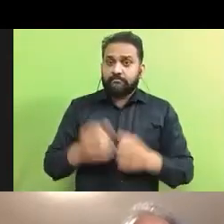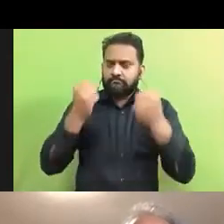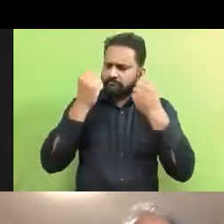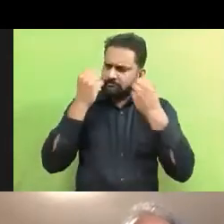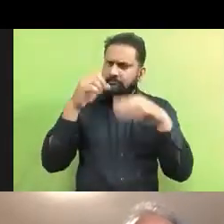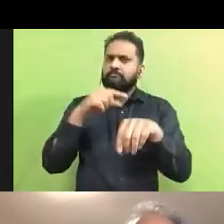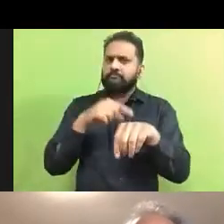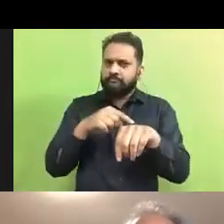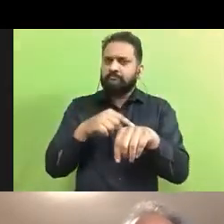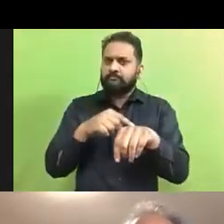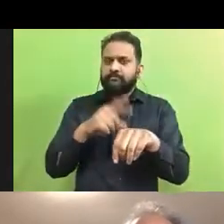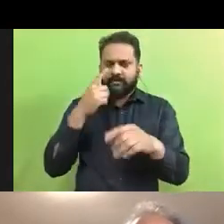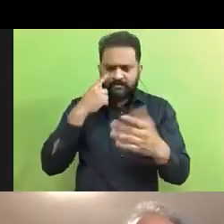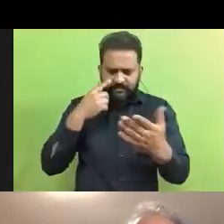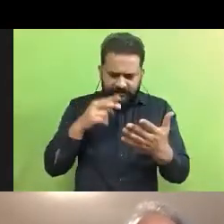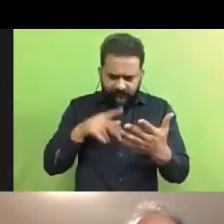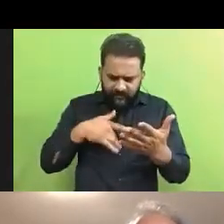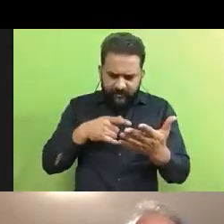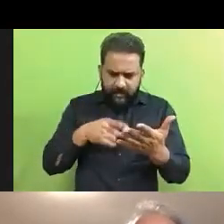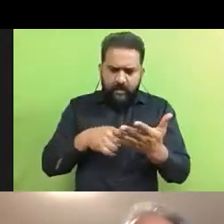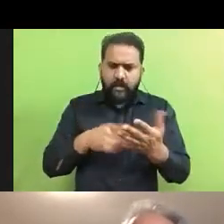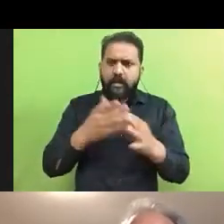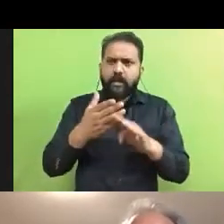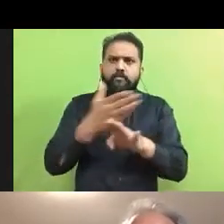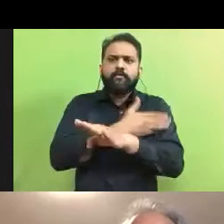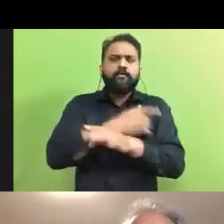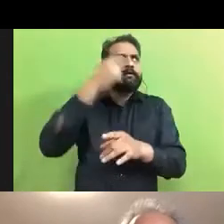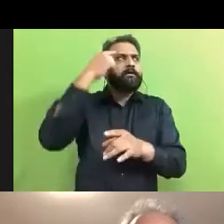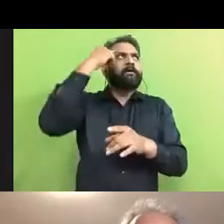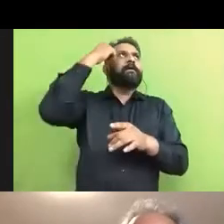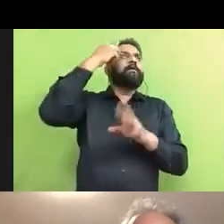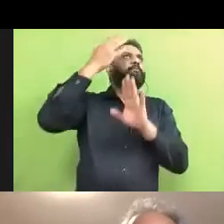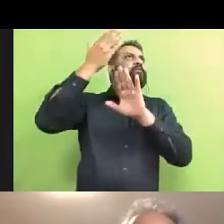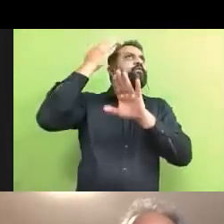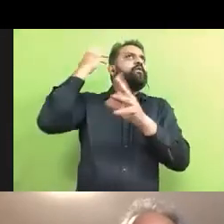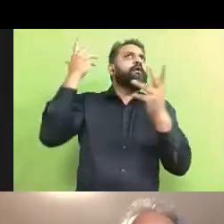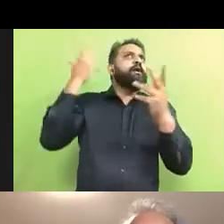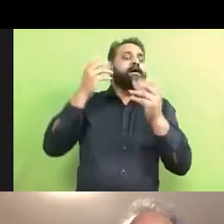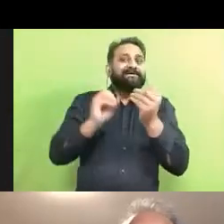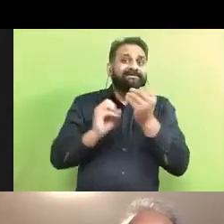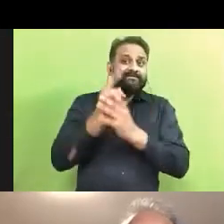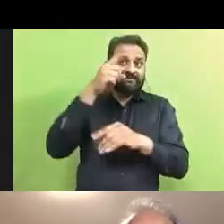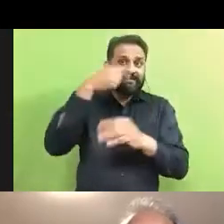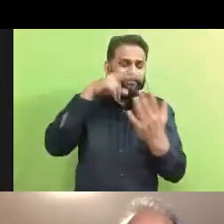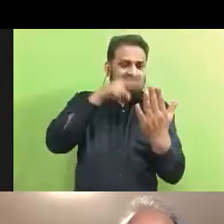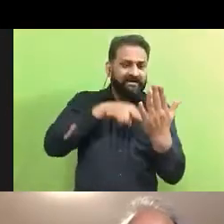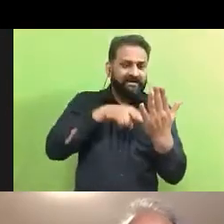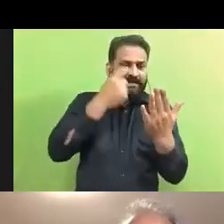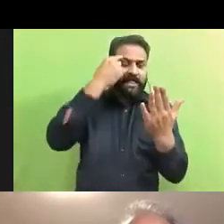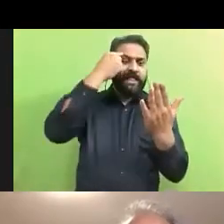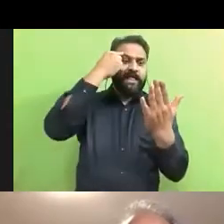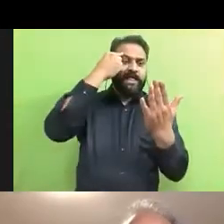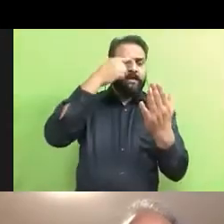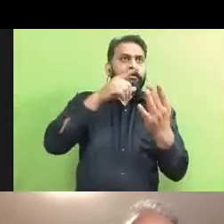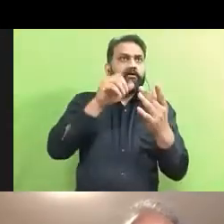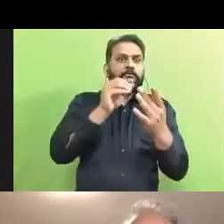you will find that what you thought earlier in the very first reading it is 90 percent your view is